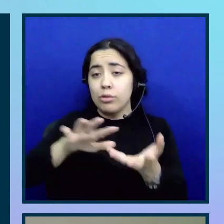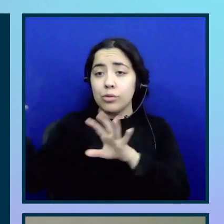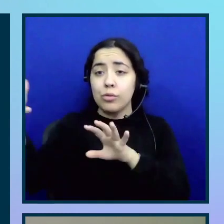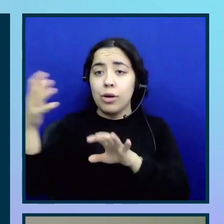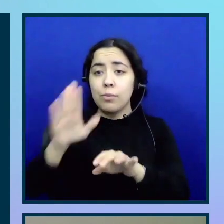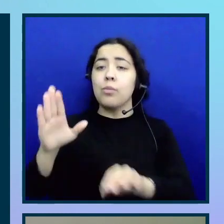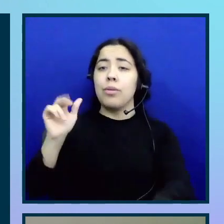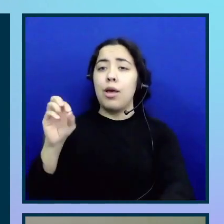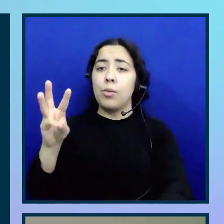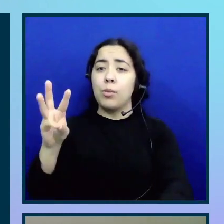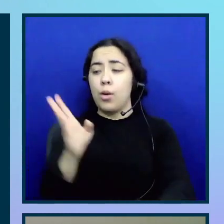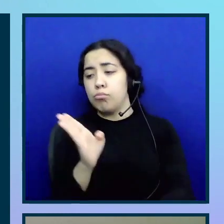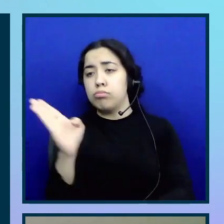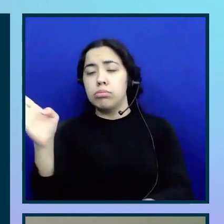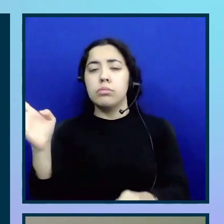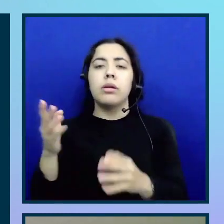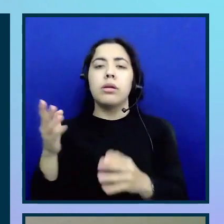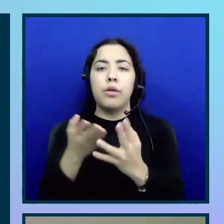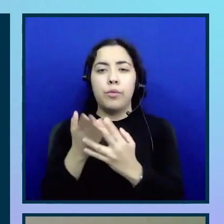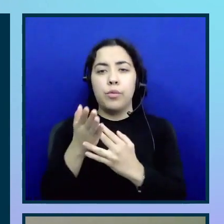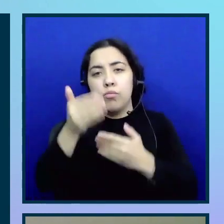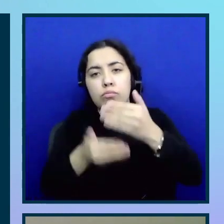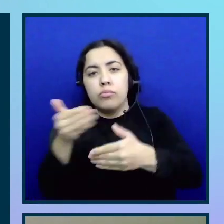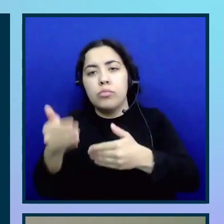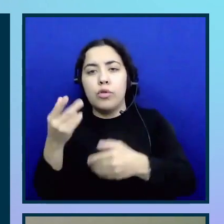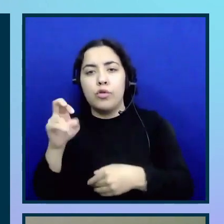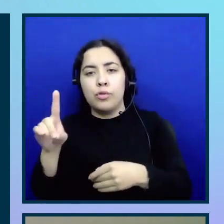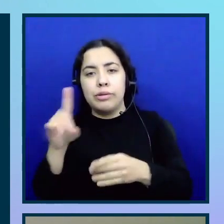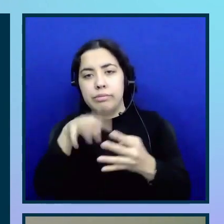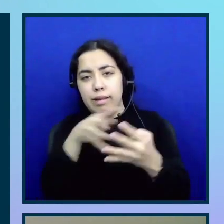using the arrow keys to move through the grid. But if you put focus on the cell,